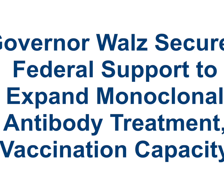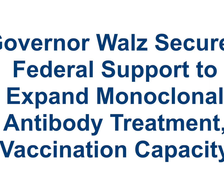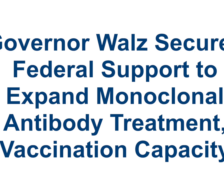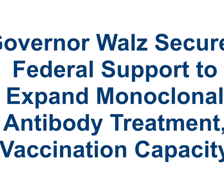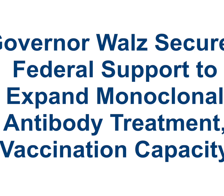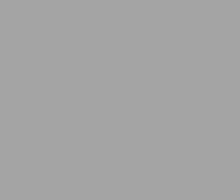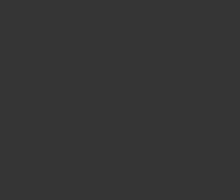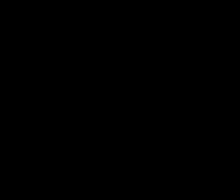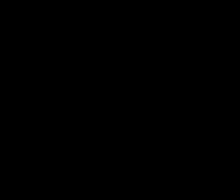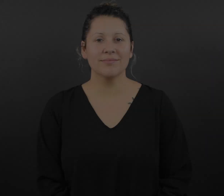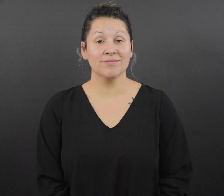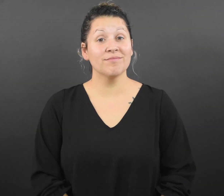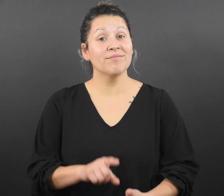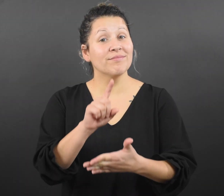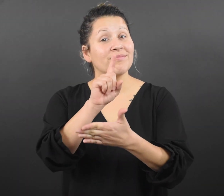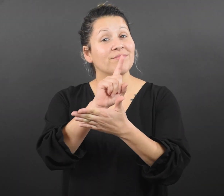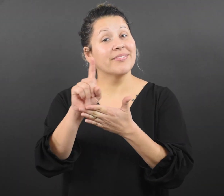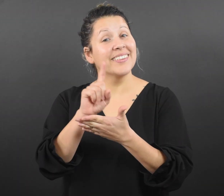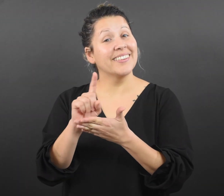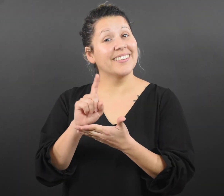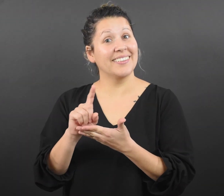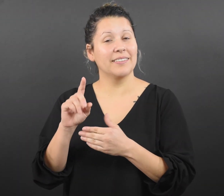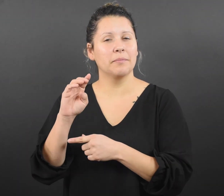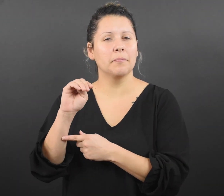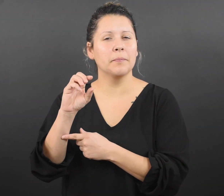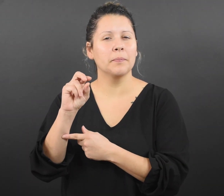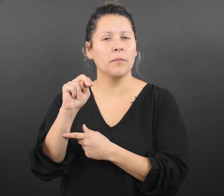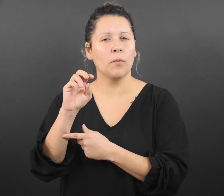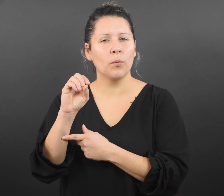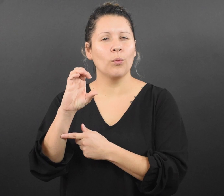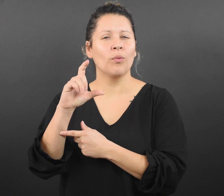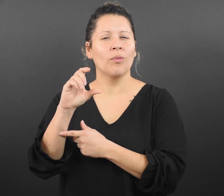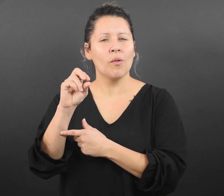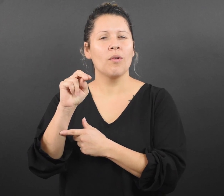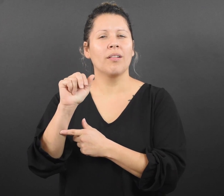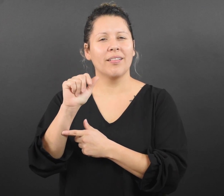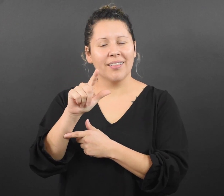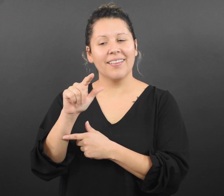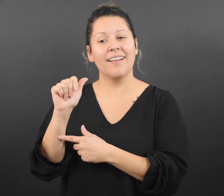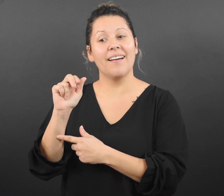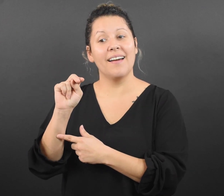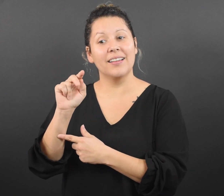Antibody Treatment, Vaccination Capacity Weekly monoclonal antibody appointments